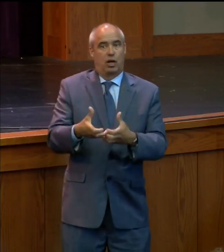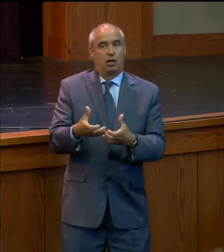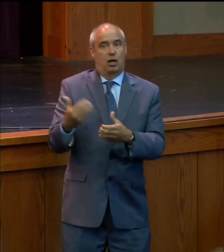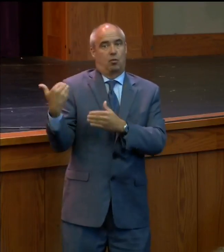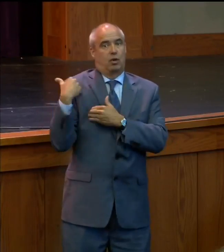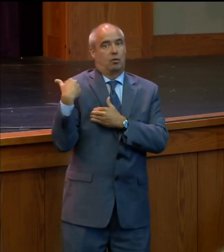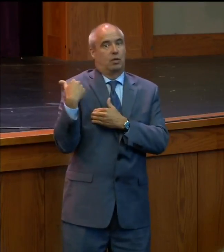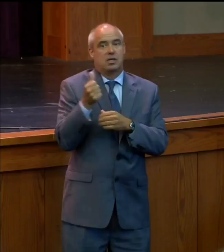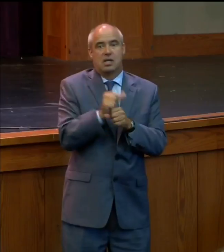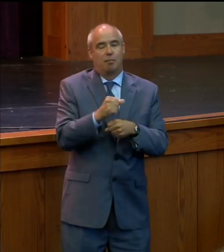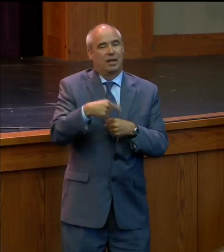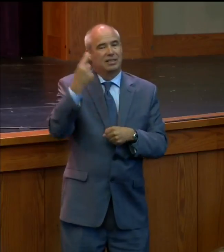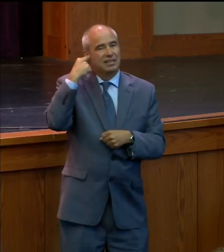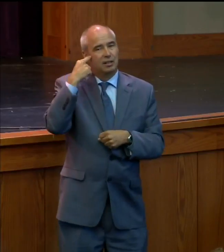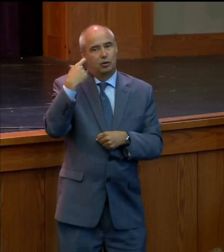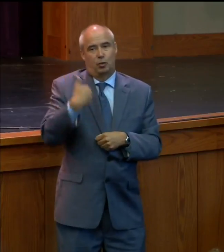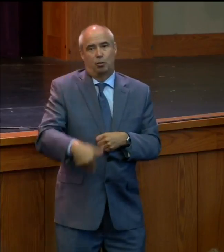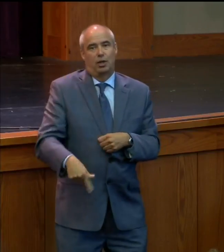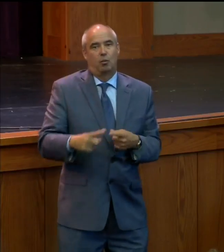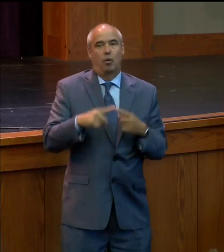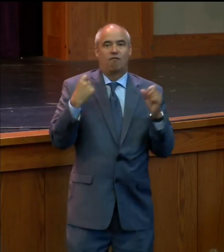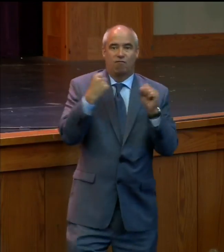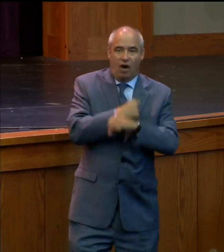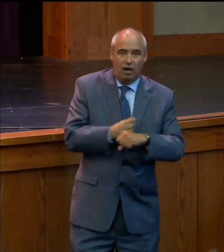IT DOES NOT MAKE SENSE TO ME THAT WE FIGHT FOR A VOICE IN